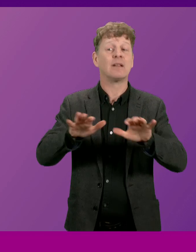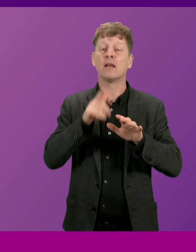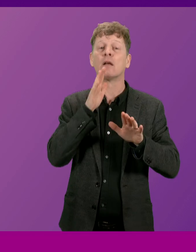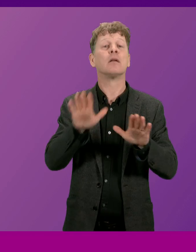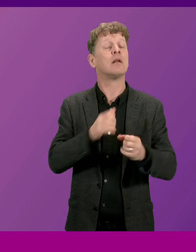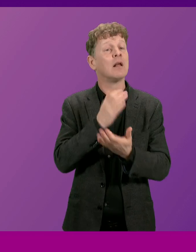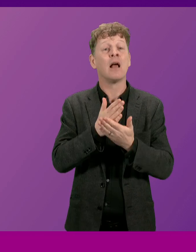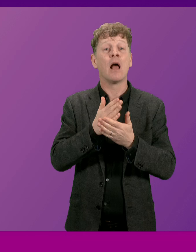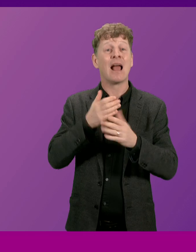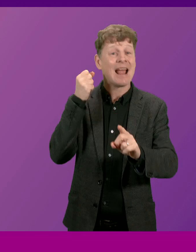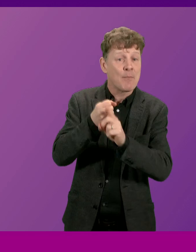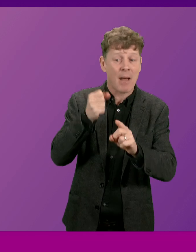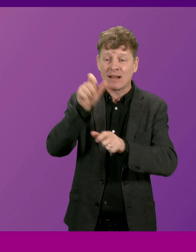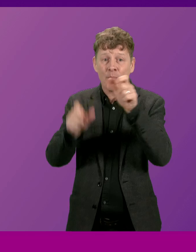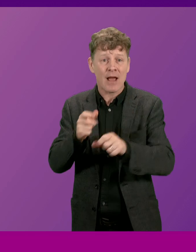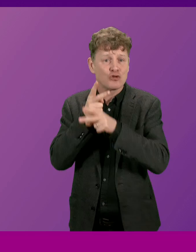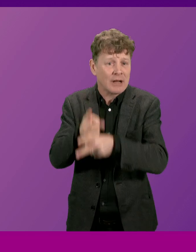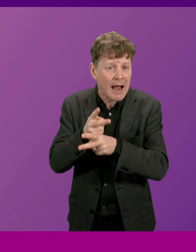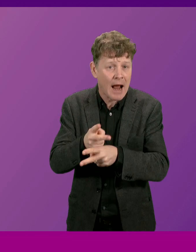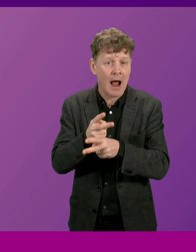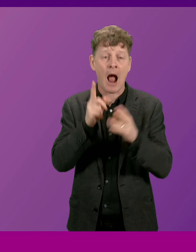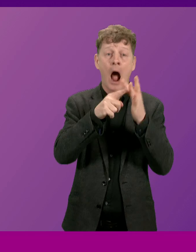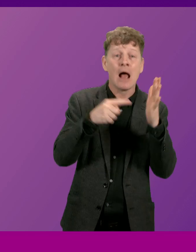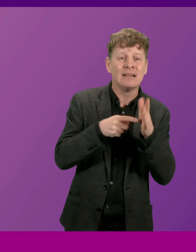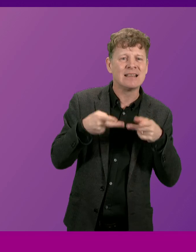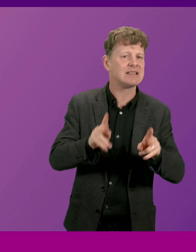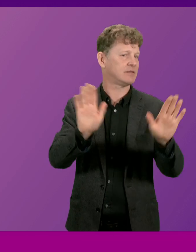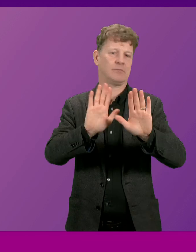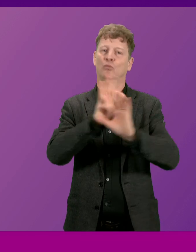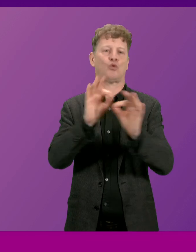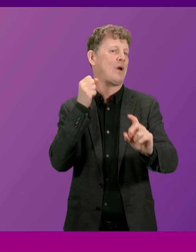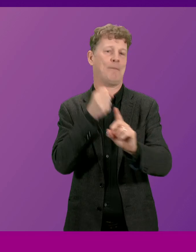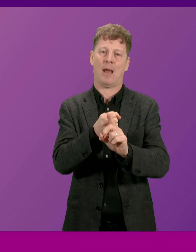care or the availability of IT systems for GPs as a result of the announcement.